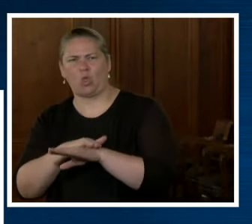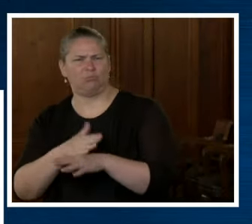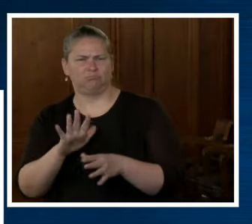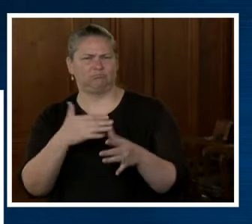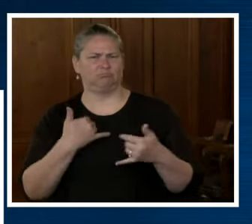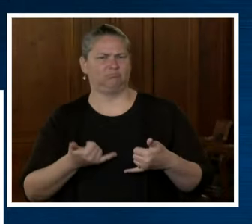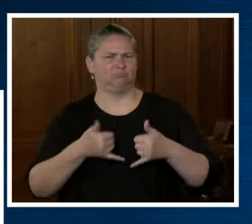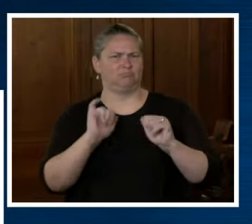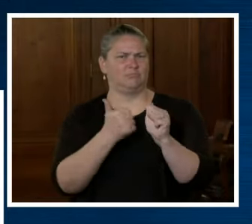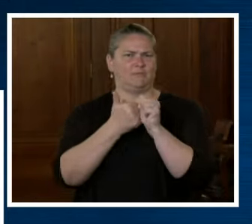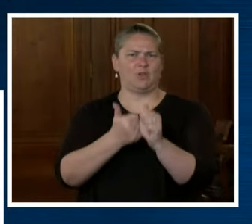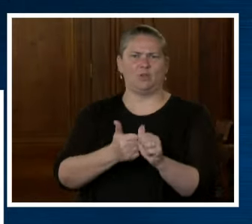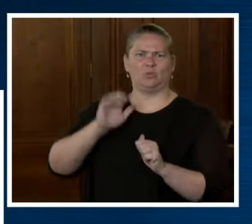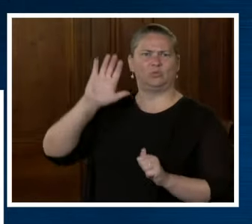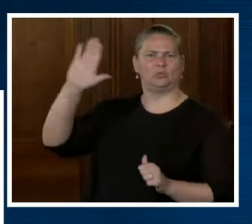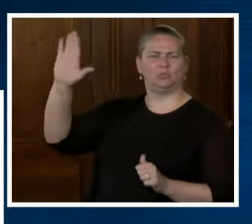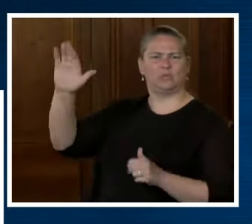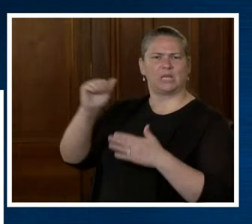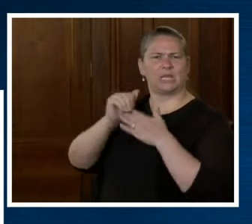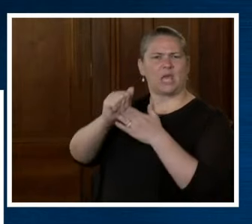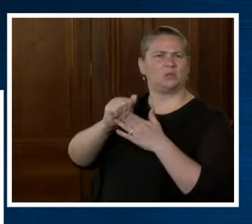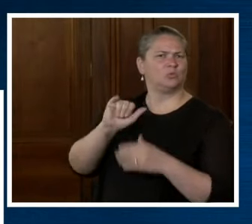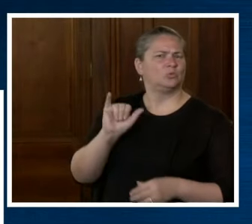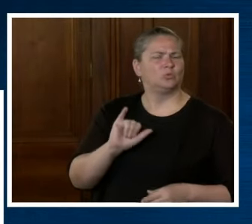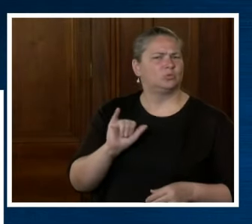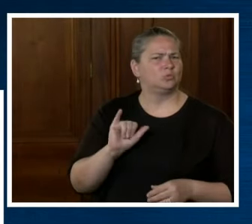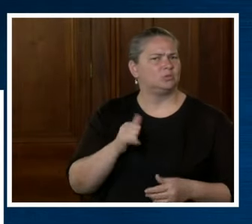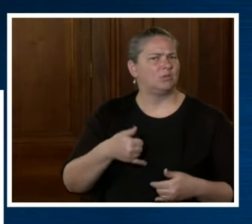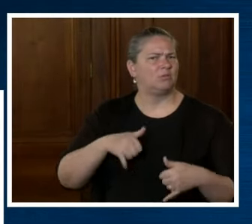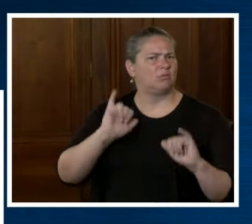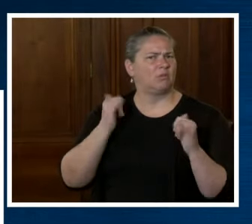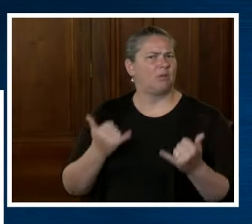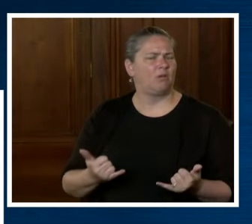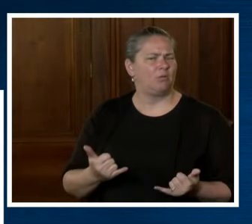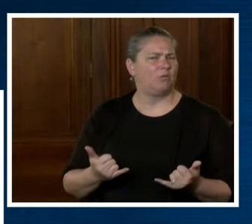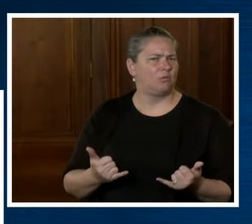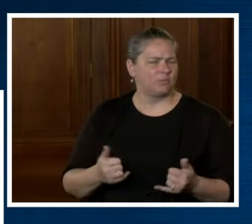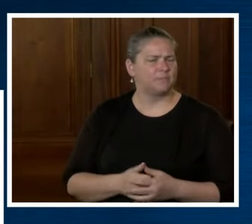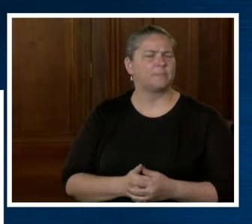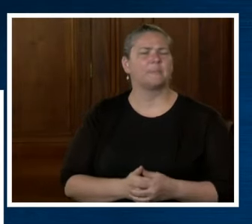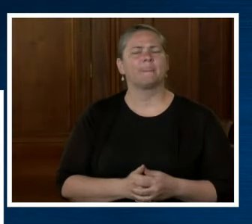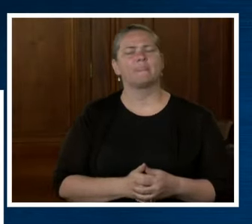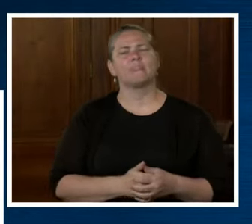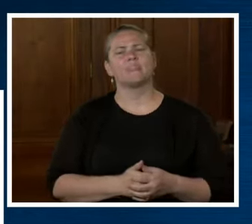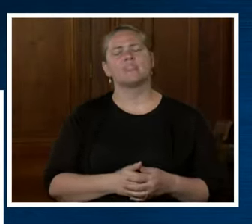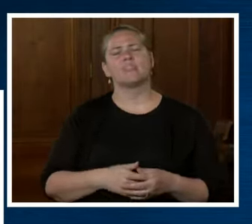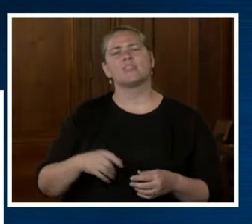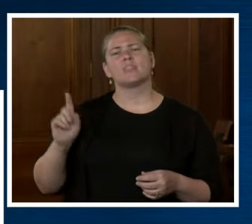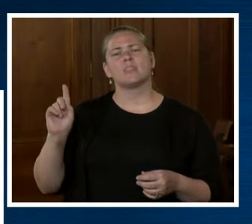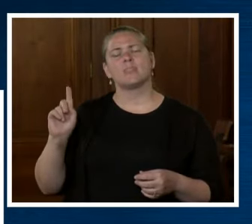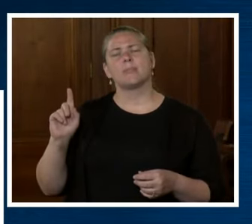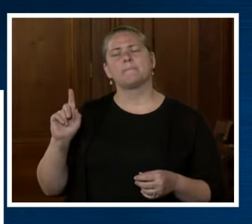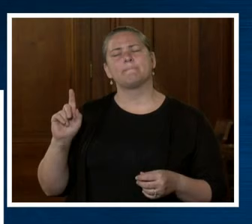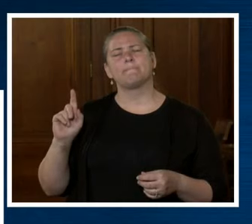GOING TO TAKE, WE WOULD WERE GOING TO TAKE TWO WEEKS TO GO INTO EFFECT, LOOK AT THE UPWARD